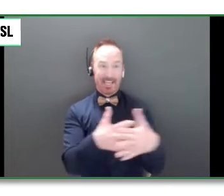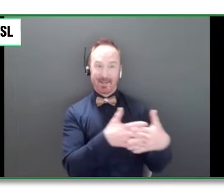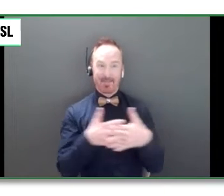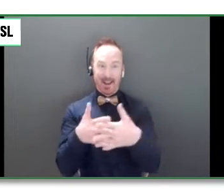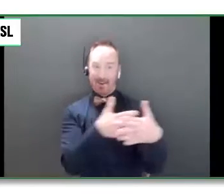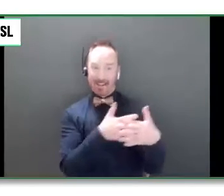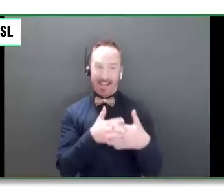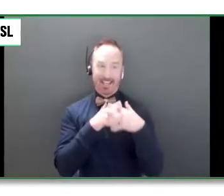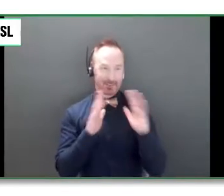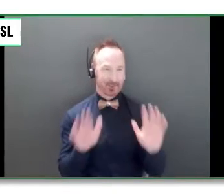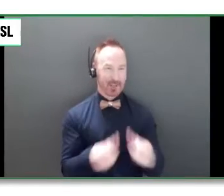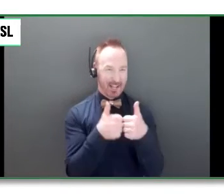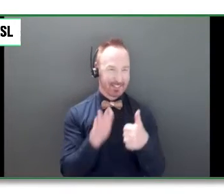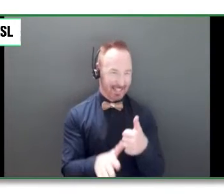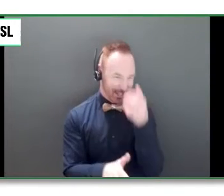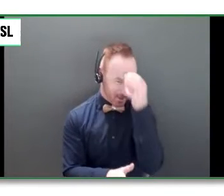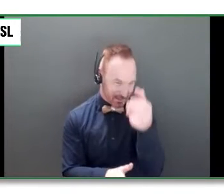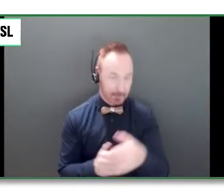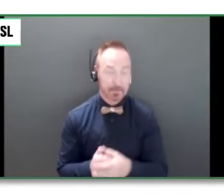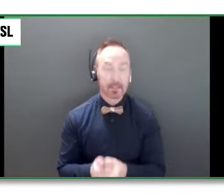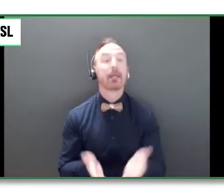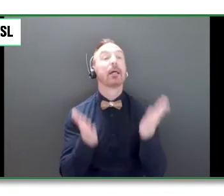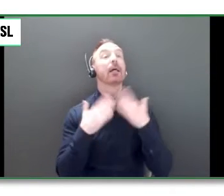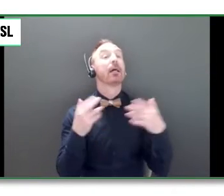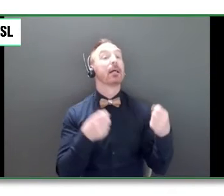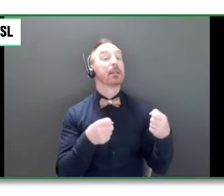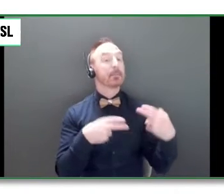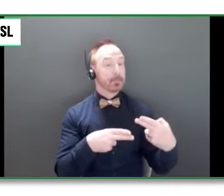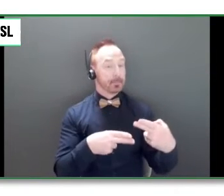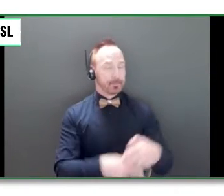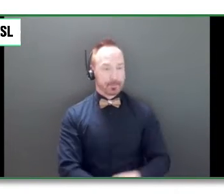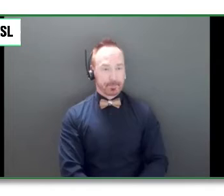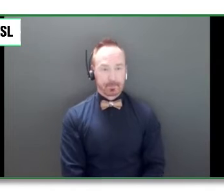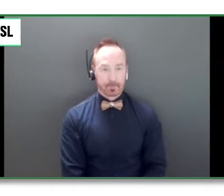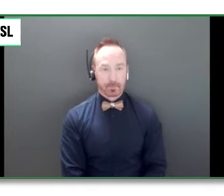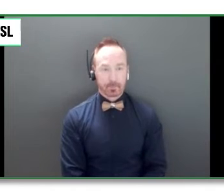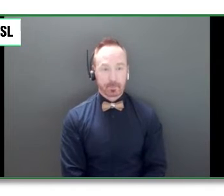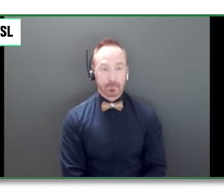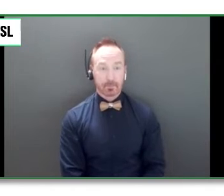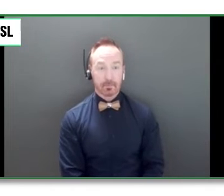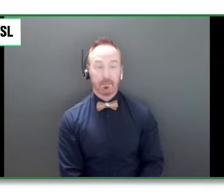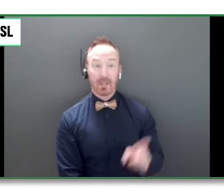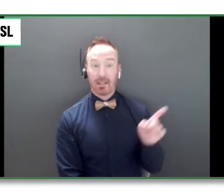So this is another example